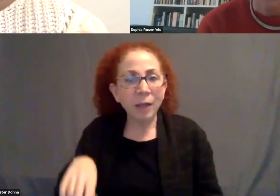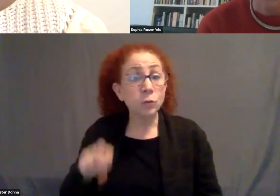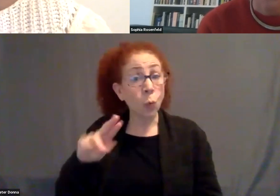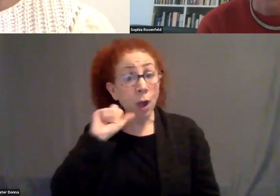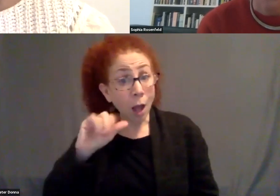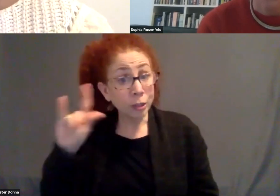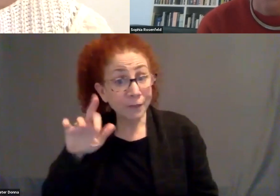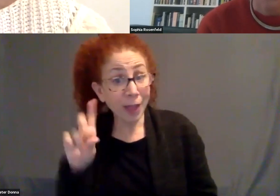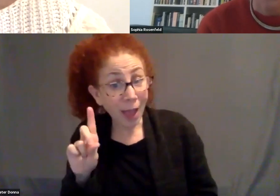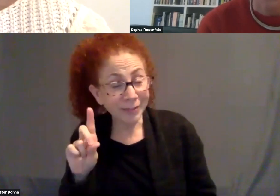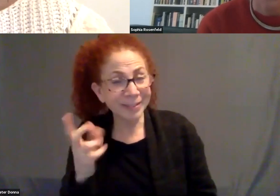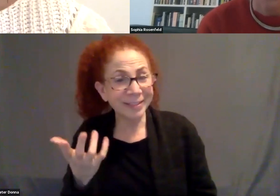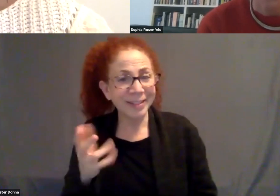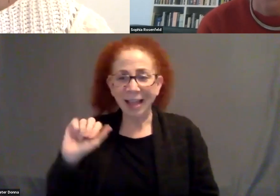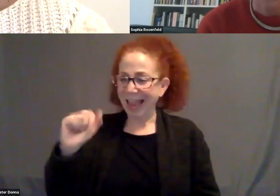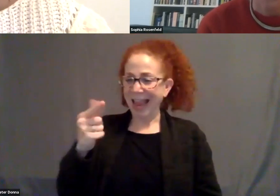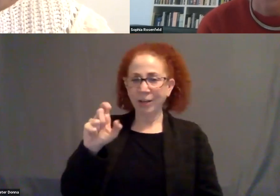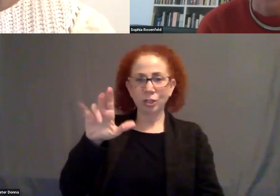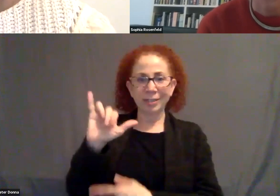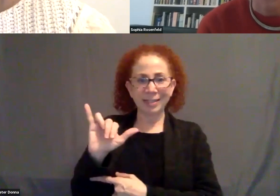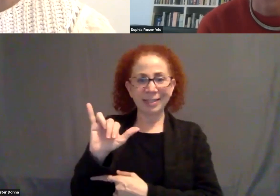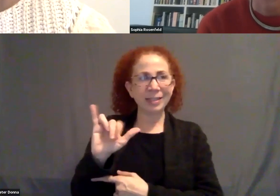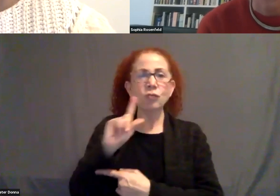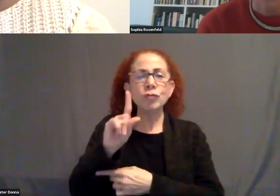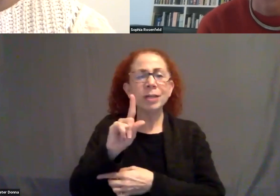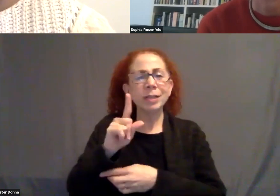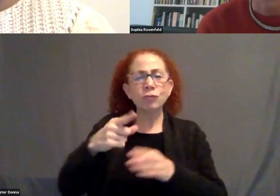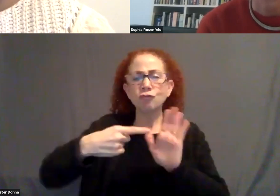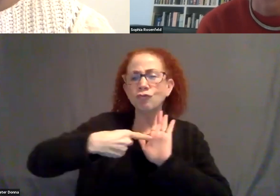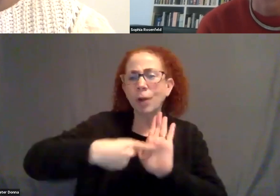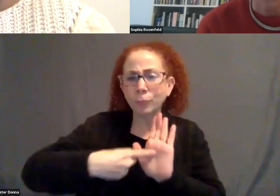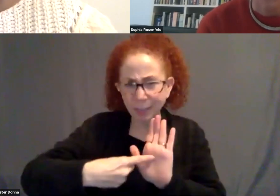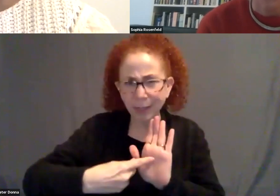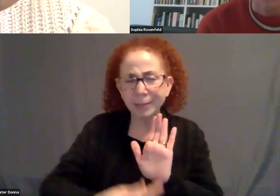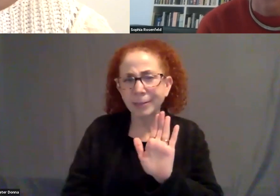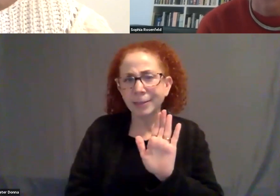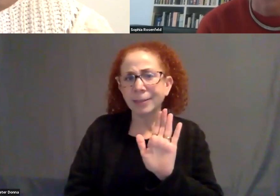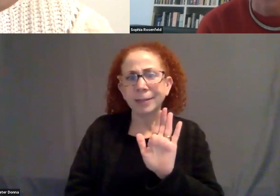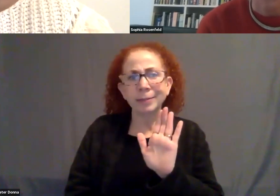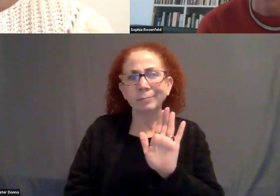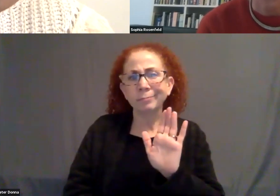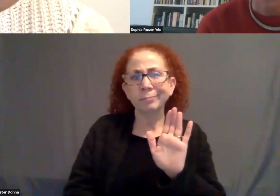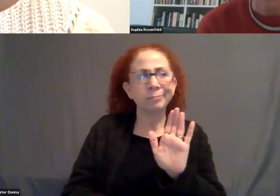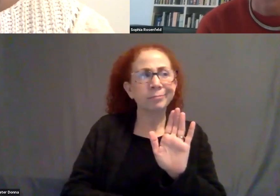So agency, I think what it stands in for varies by fields,